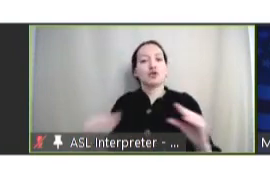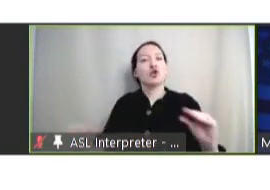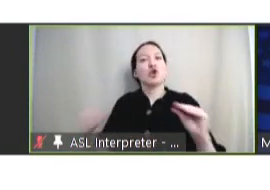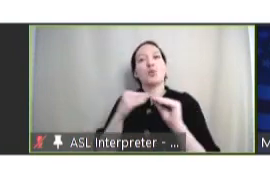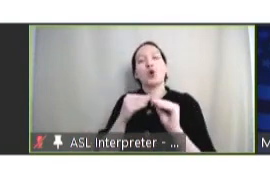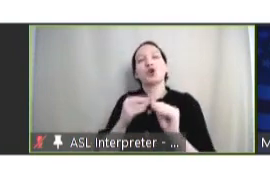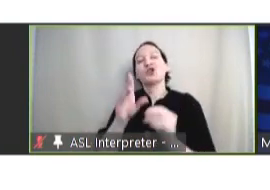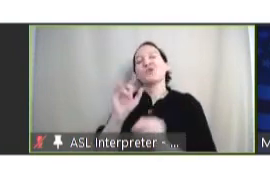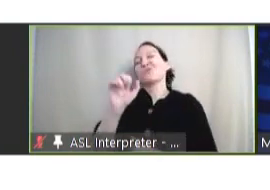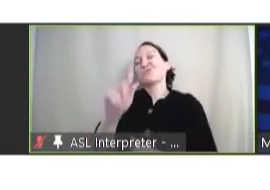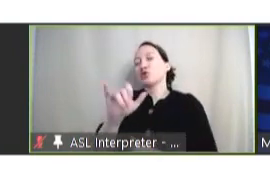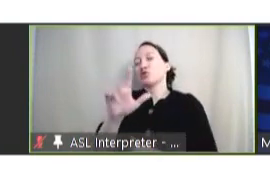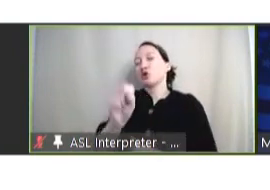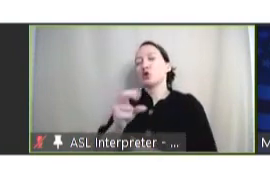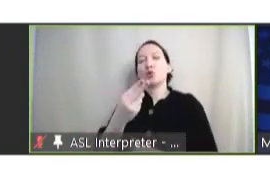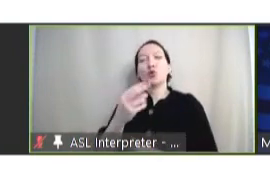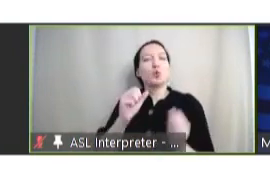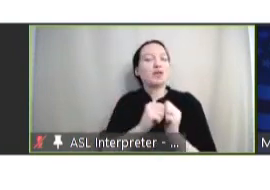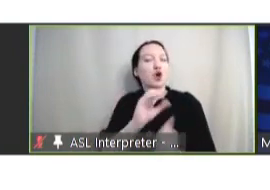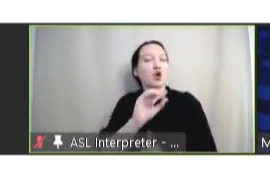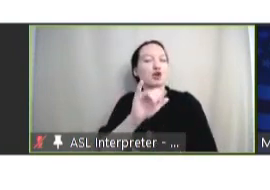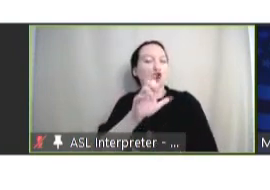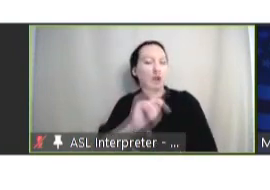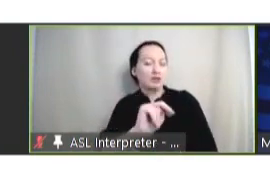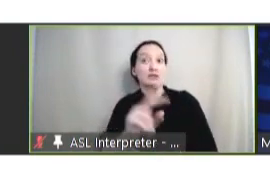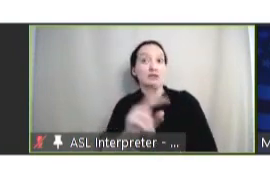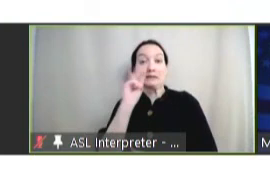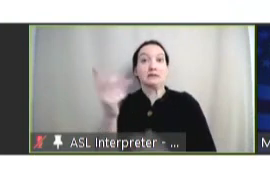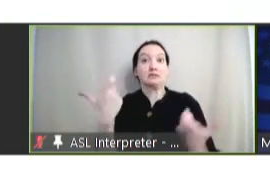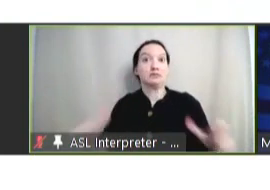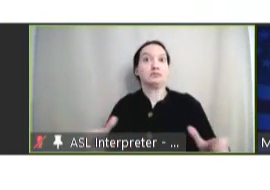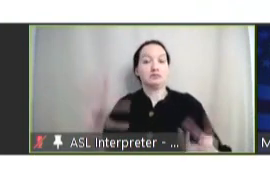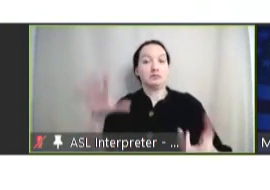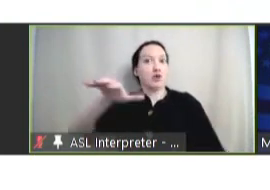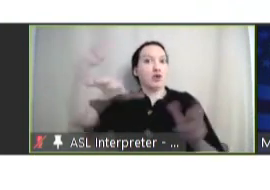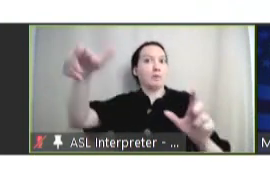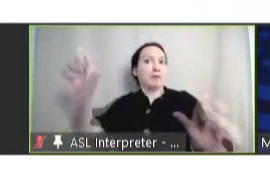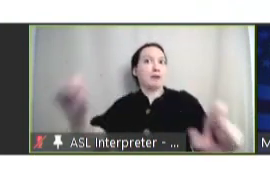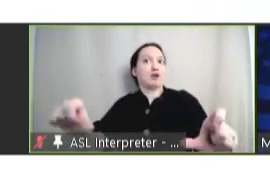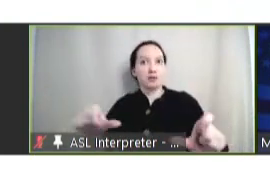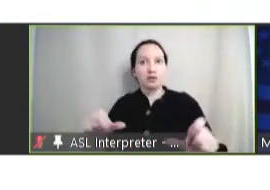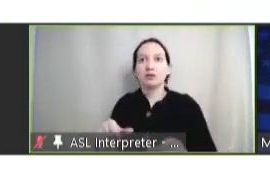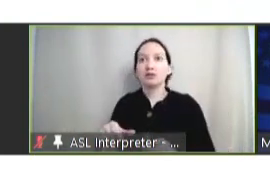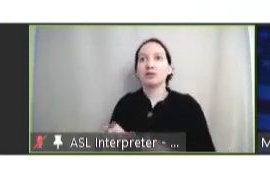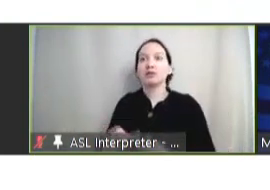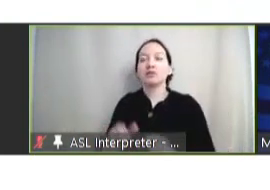of Omicron, we also saw the hugely disruptive potential for rapidly spreading the variant,